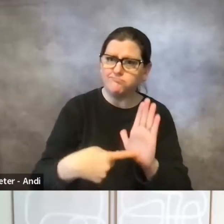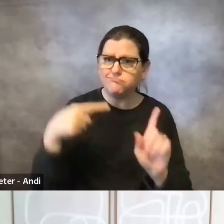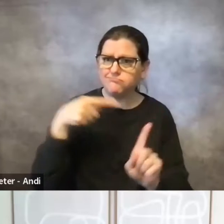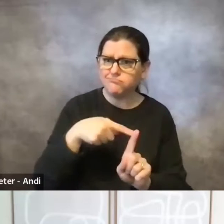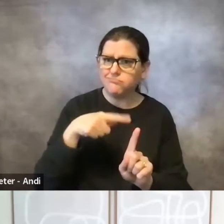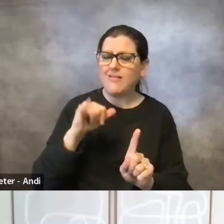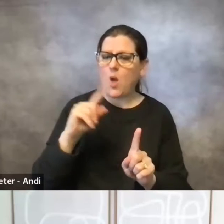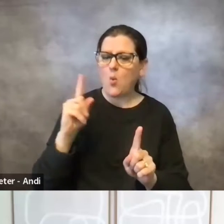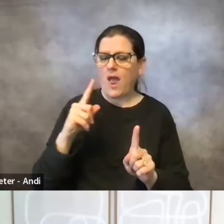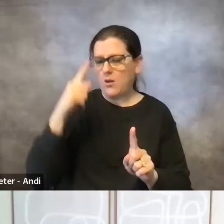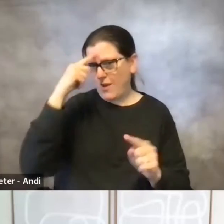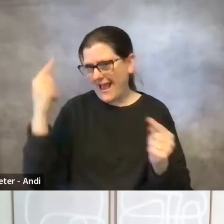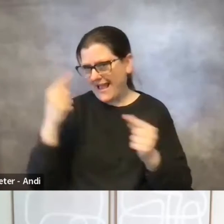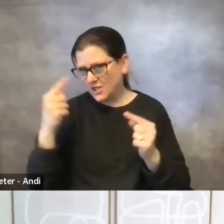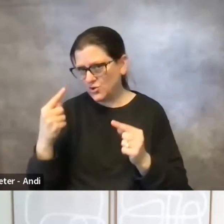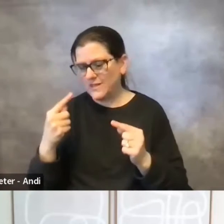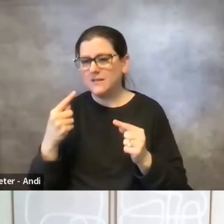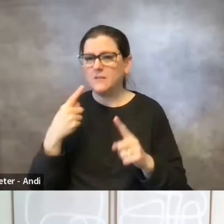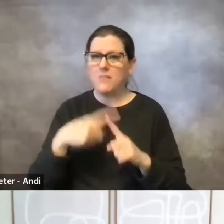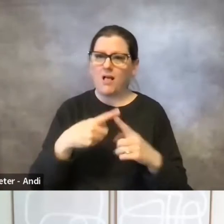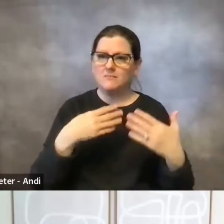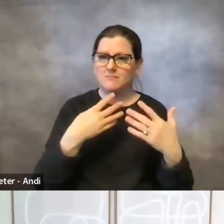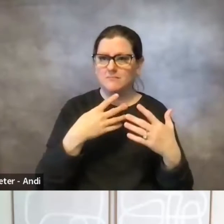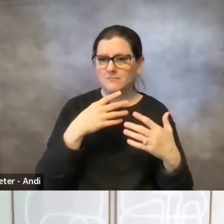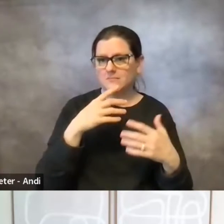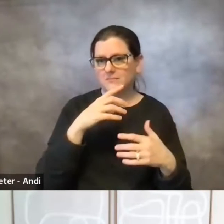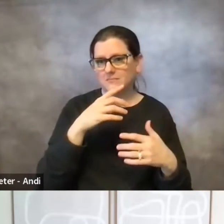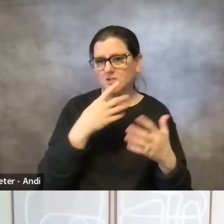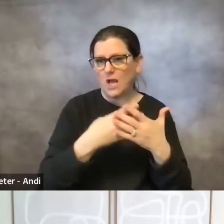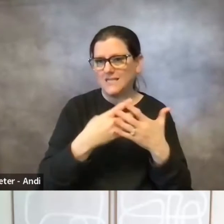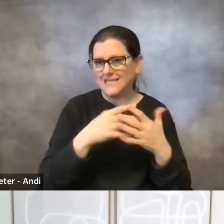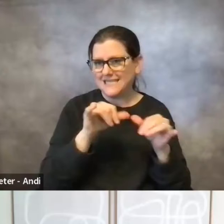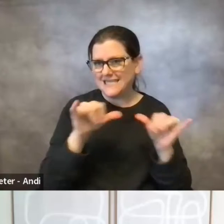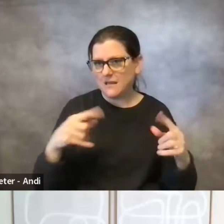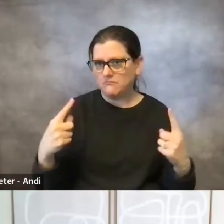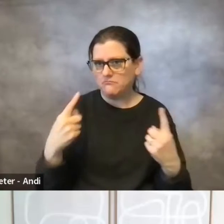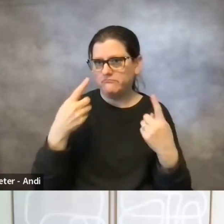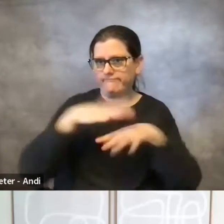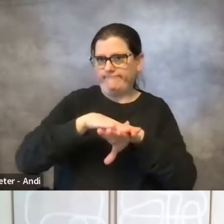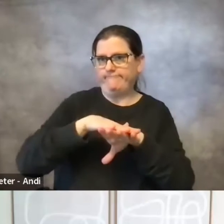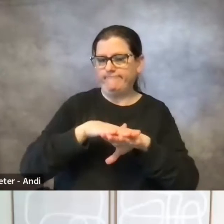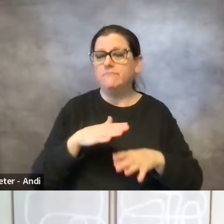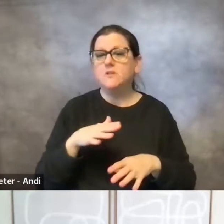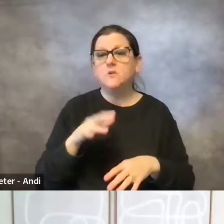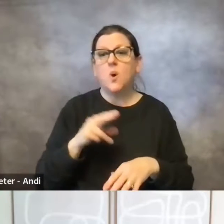brain injury and the justice system. So at the National Association of State Head Injury